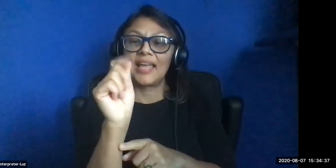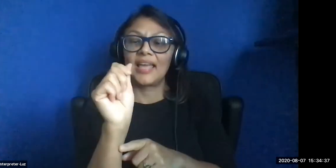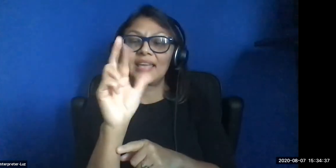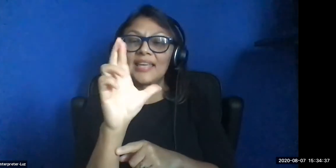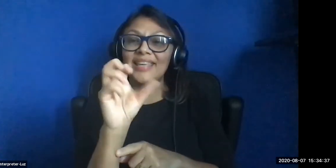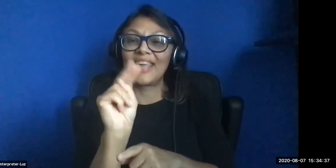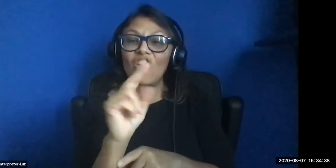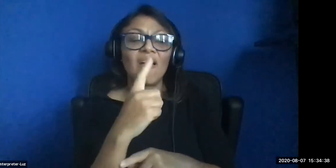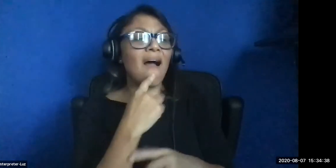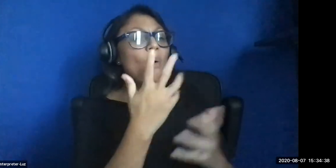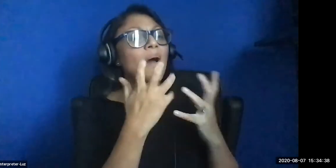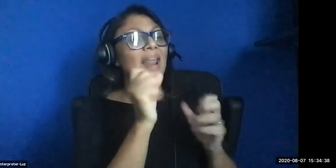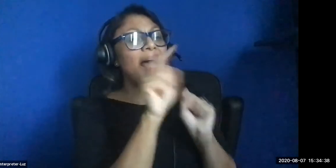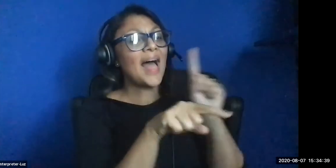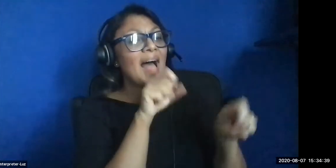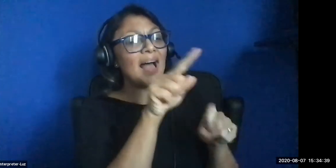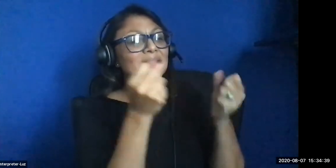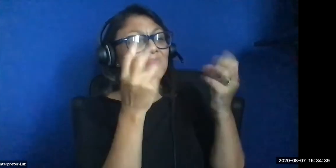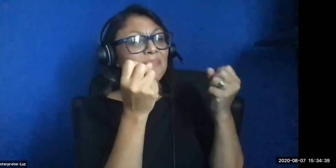Karen Crocket: I'm Sure. Karen Crocket: I work with